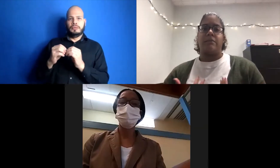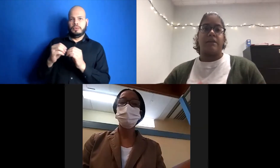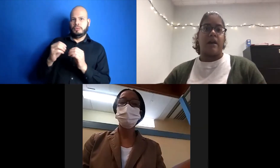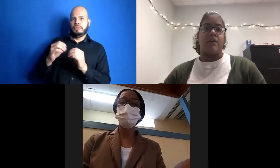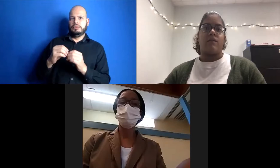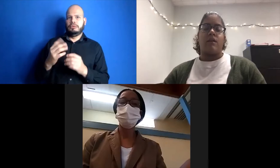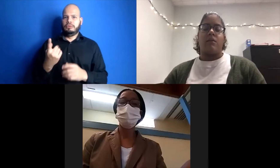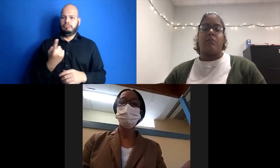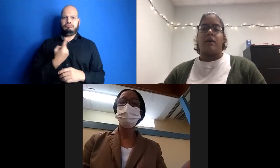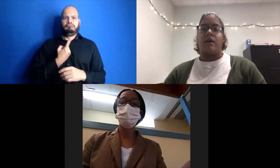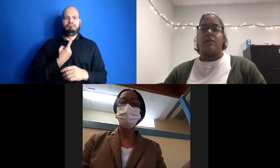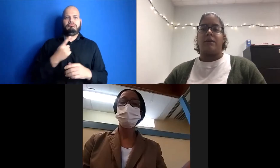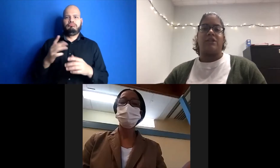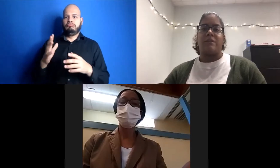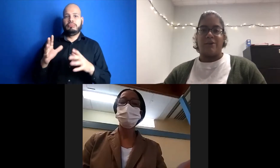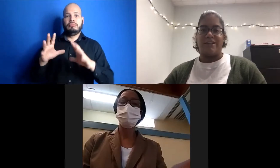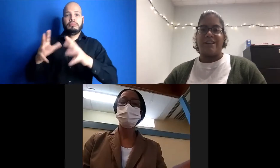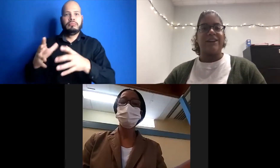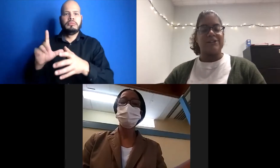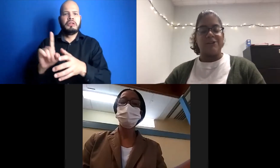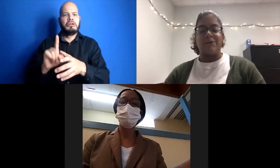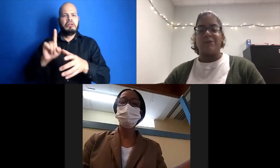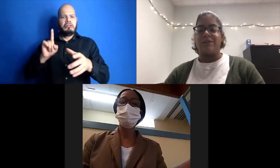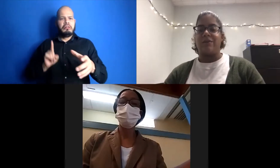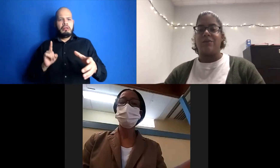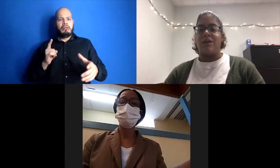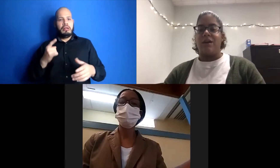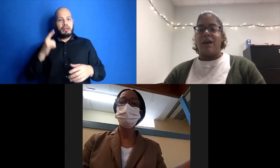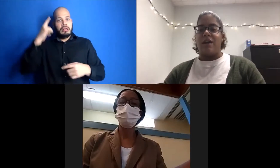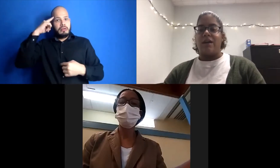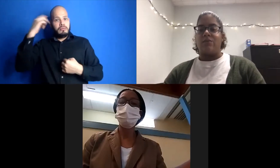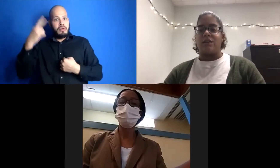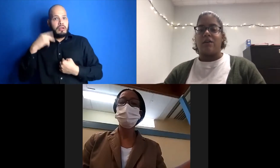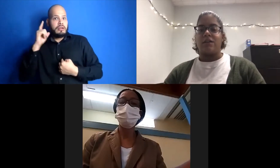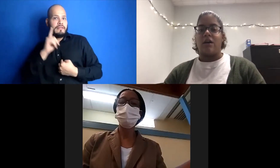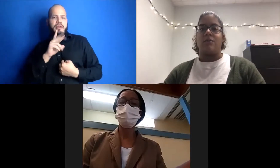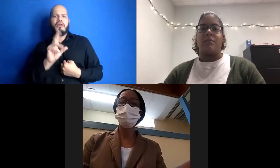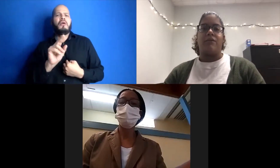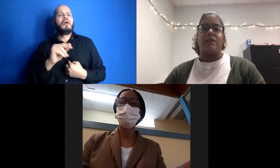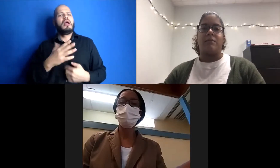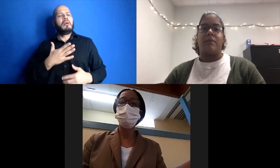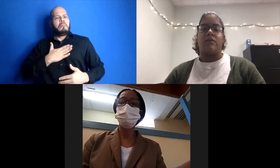deaf but um that's just my personality too so it was hard to talk with my friends about like